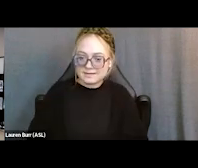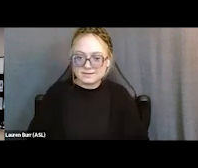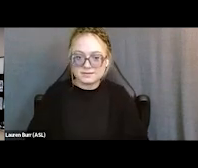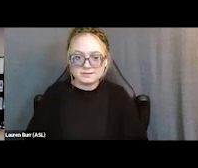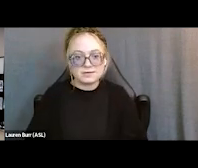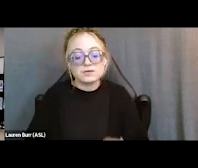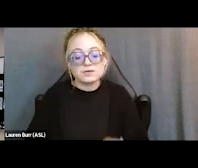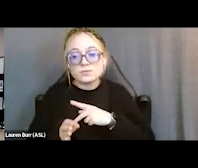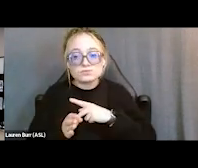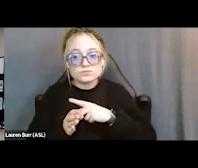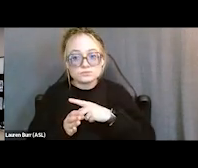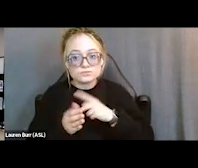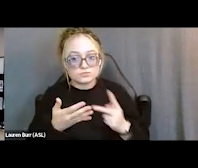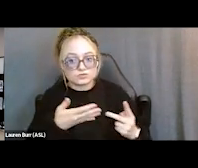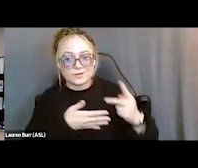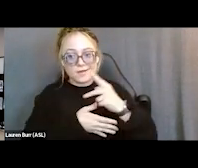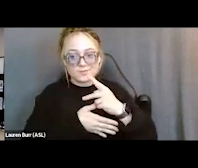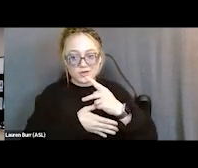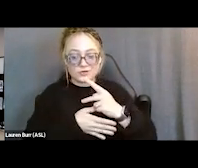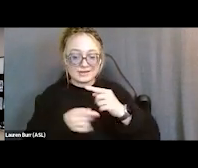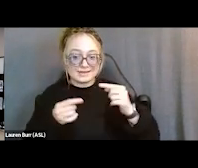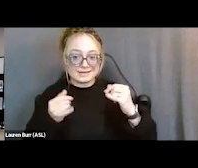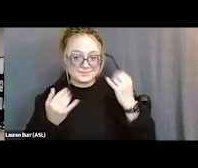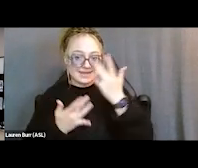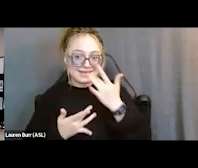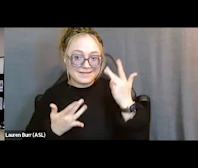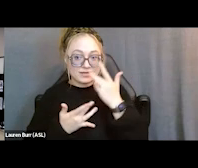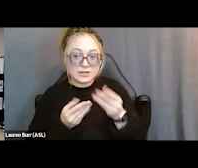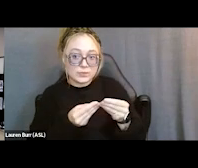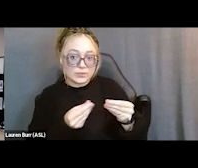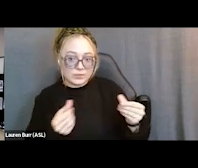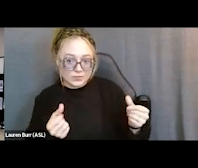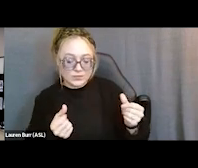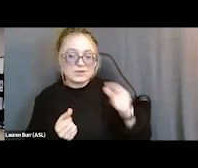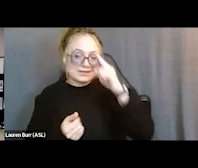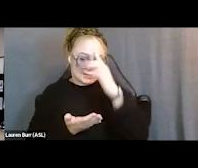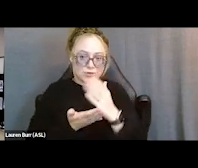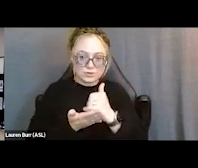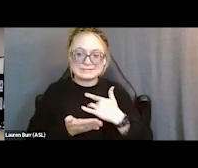or the medical illness, the psychosis tends to reside unless we're looking at, you know, a later stage dementia.